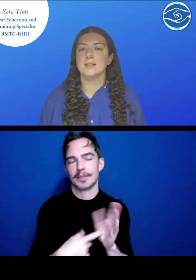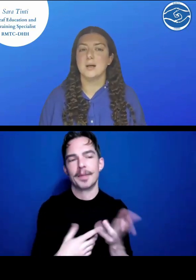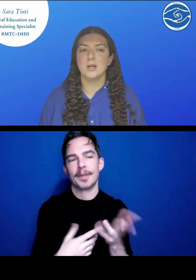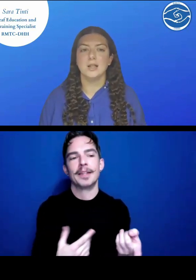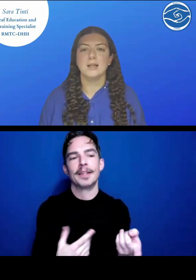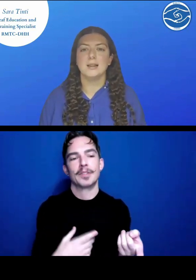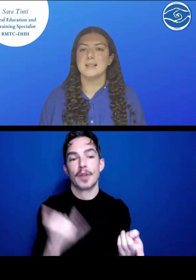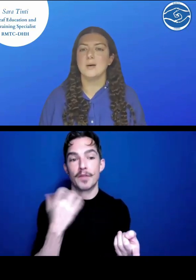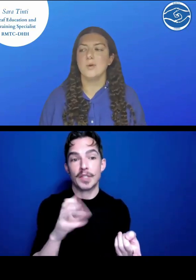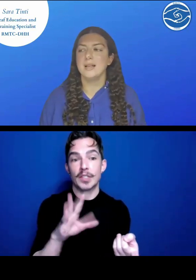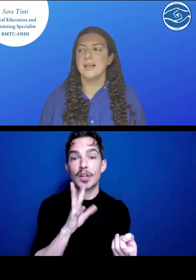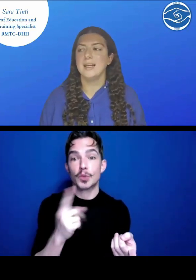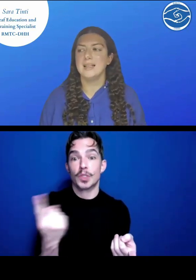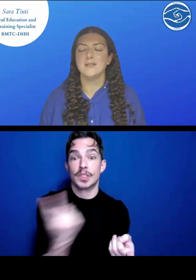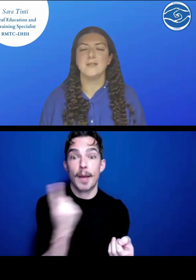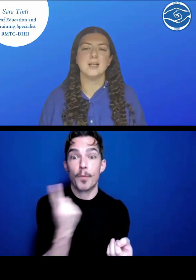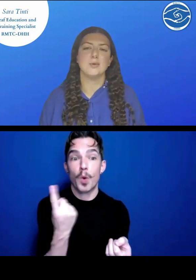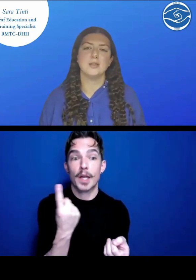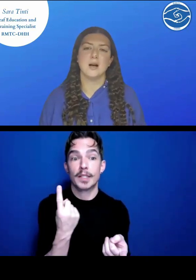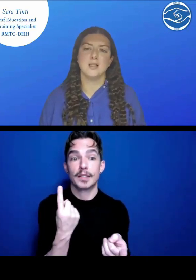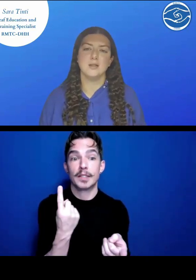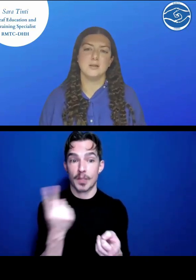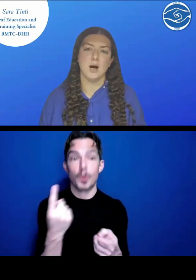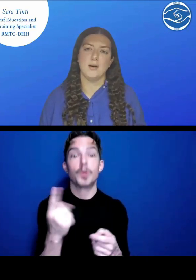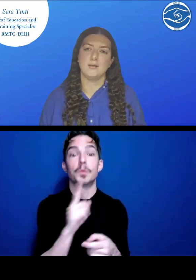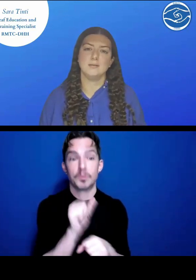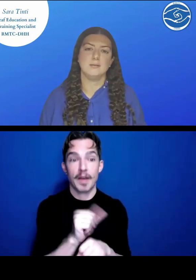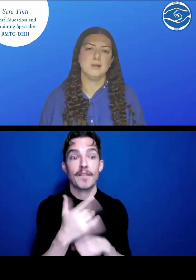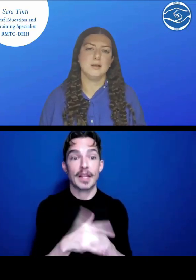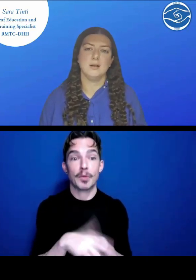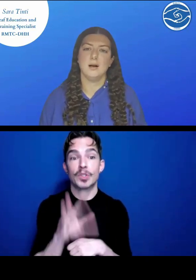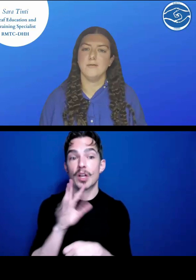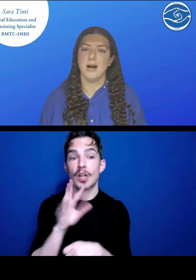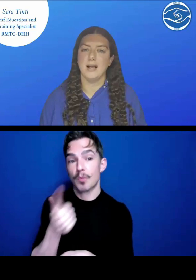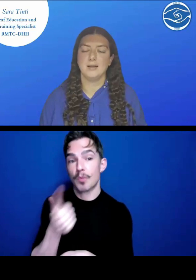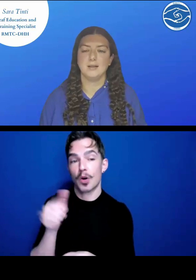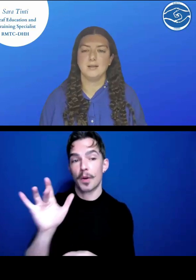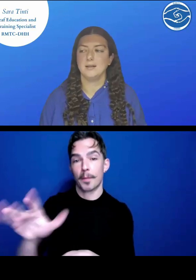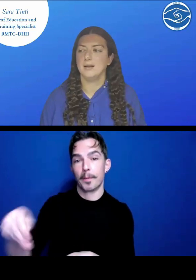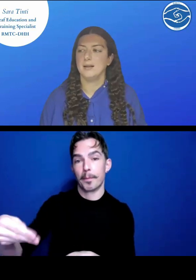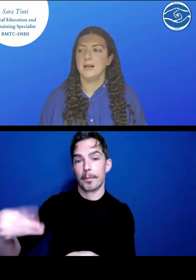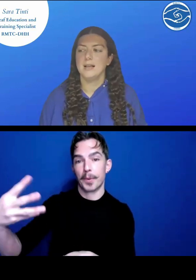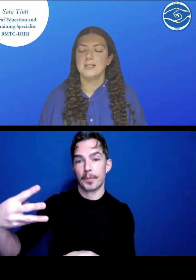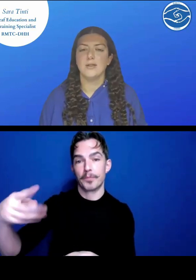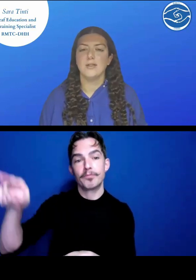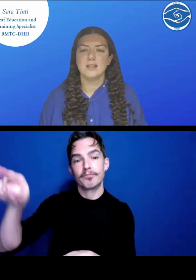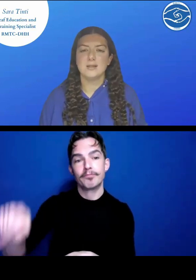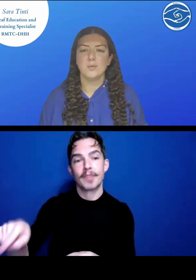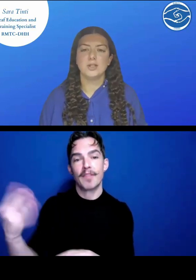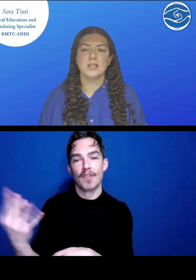to someone. Look at that. Someone is available to talk to you tomorrow on Friday. So this will